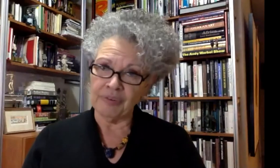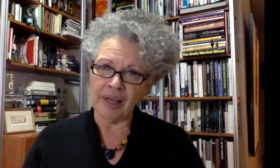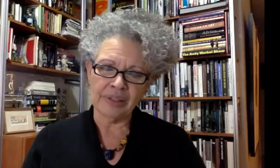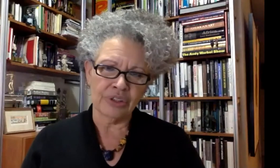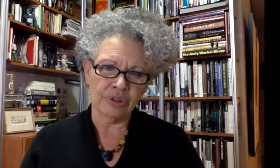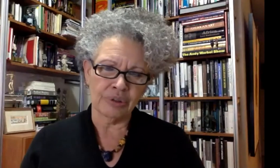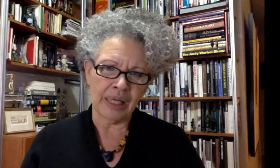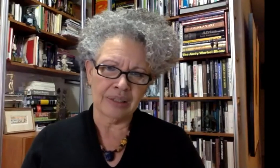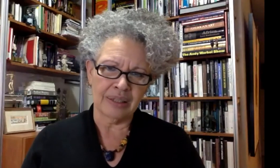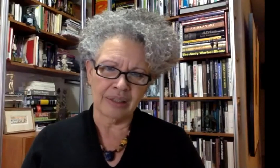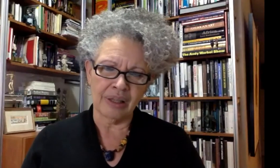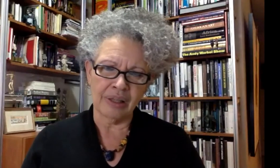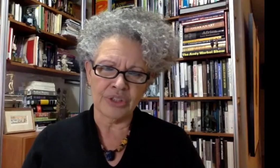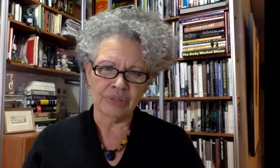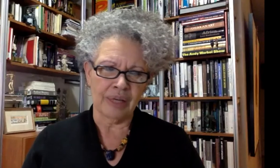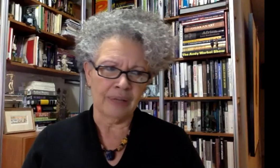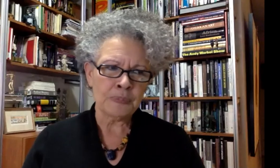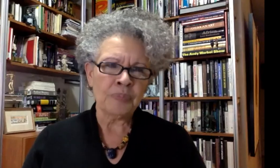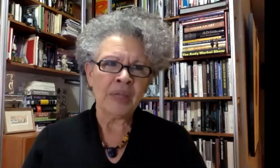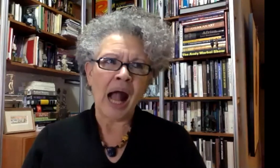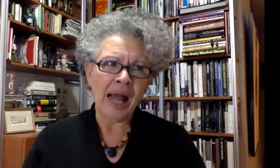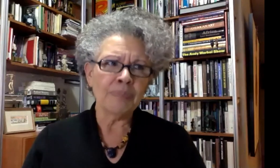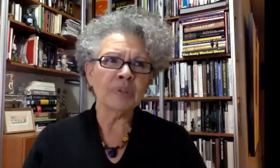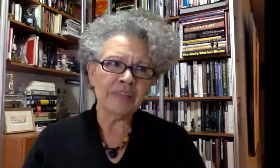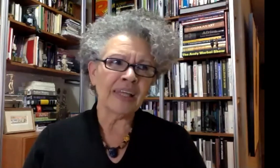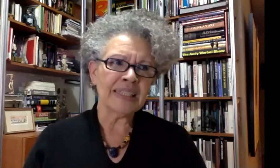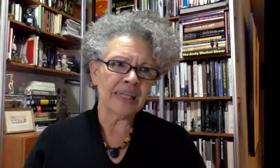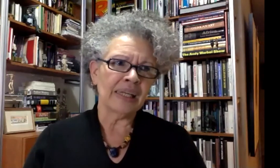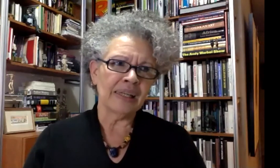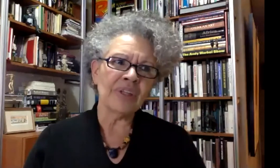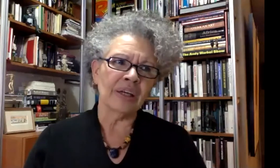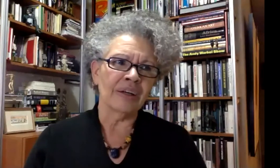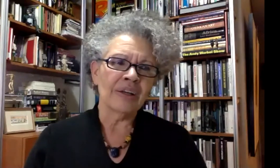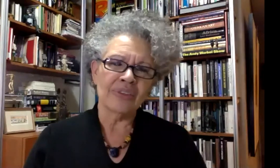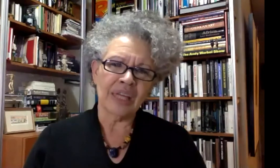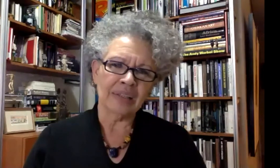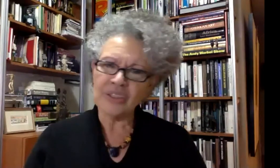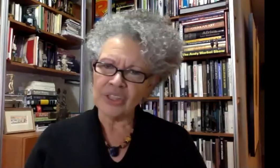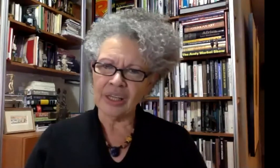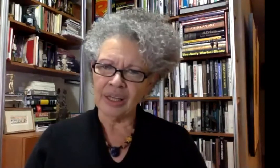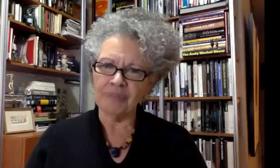is not yet done. This is my photograph of the Morgan library display case, showing Harris's